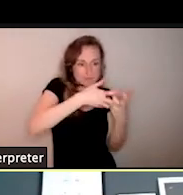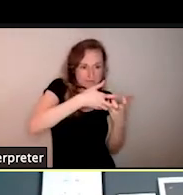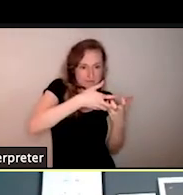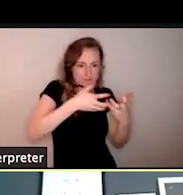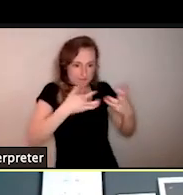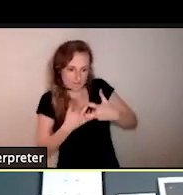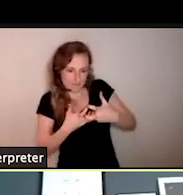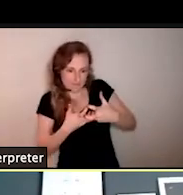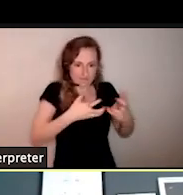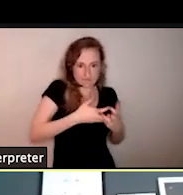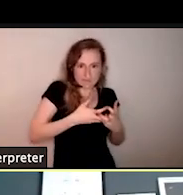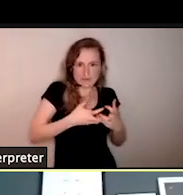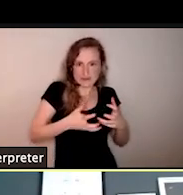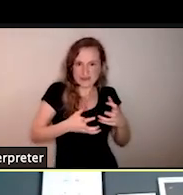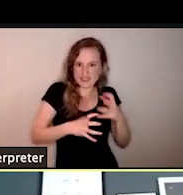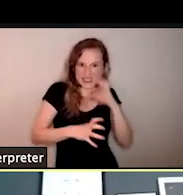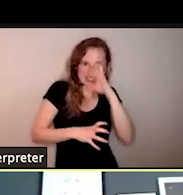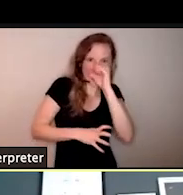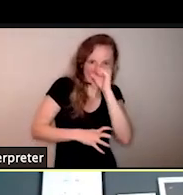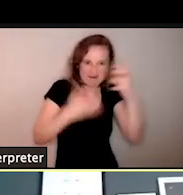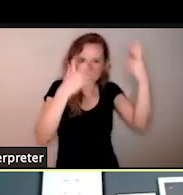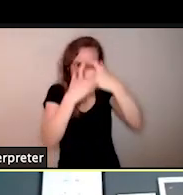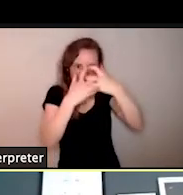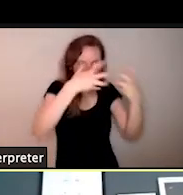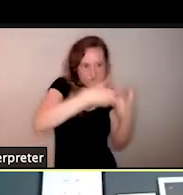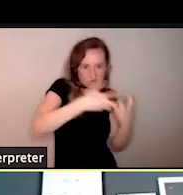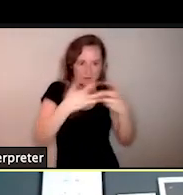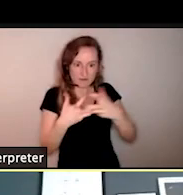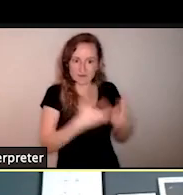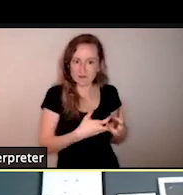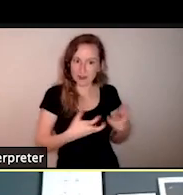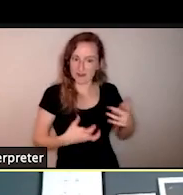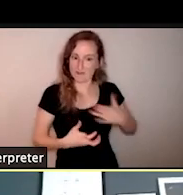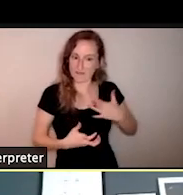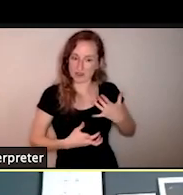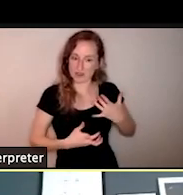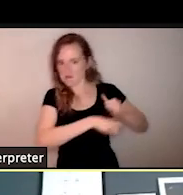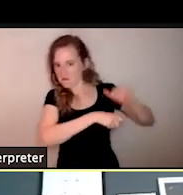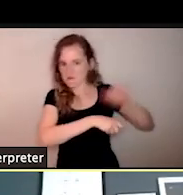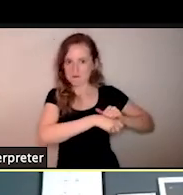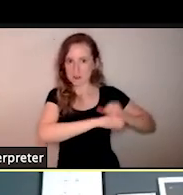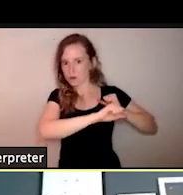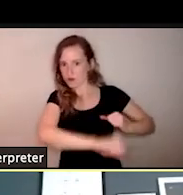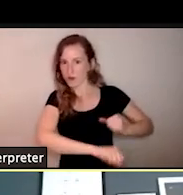A lot of them are filled in and it feels very solid and strong to me.